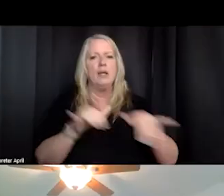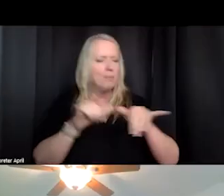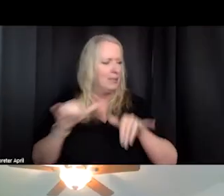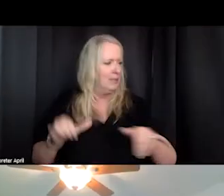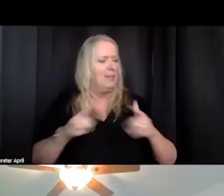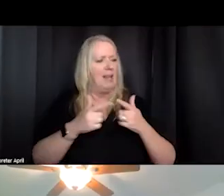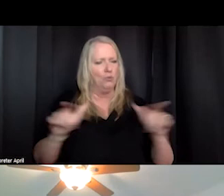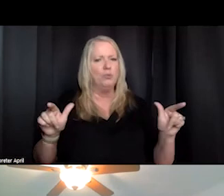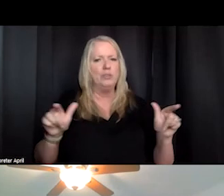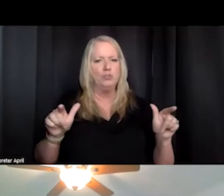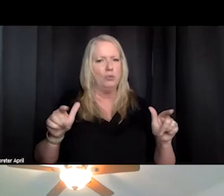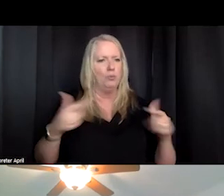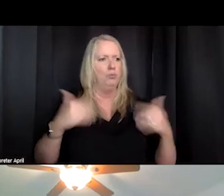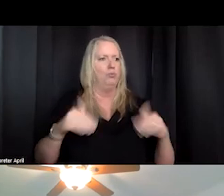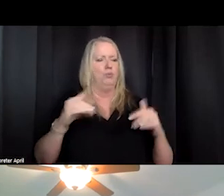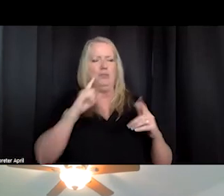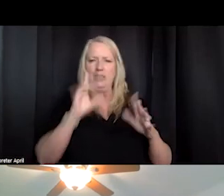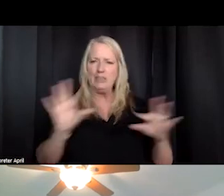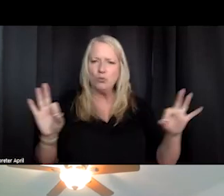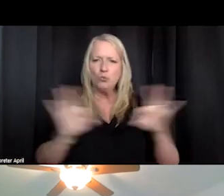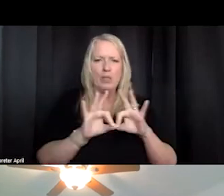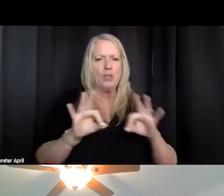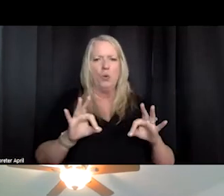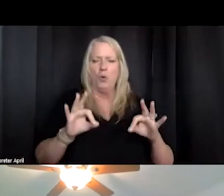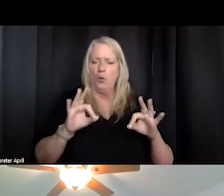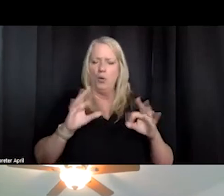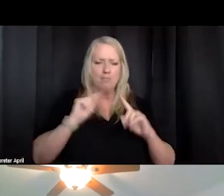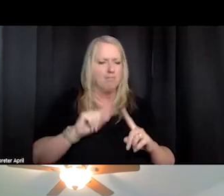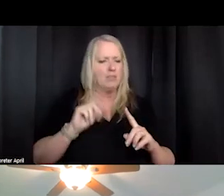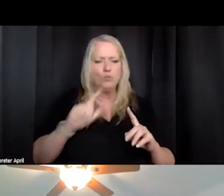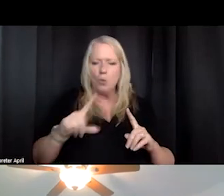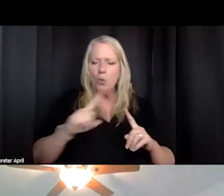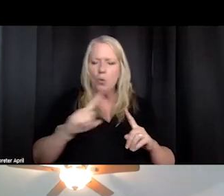SO CRITICAL. OFTEN LOOKING FOR A TOOL TO APPLY TO ACTION. BUT EVEN BEING ABLE TO,